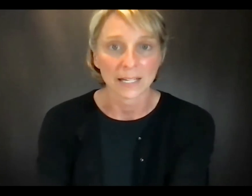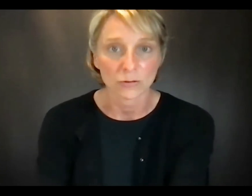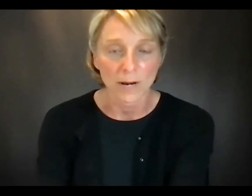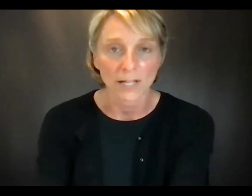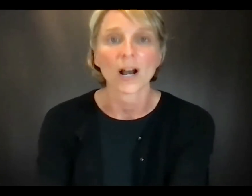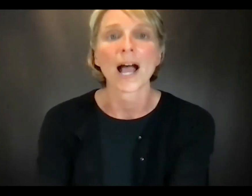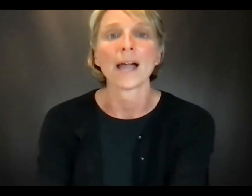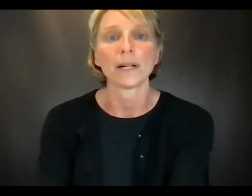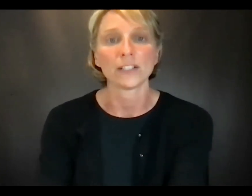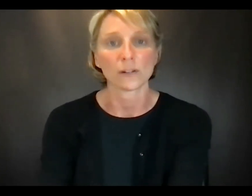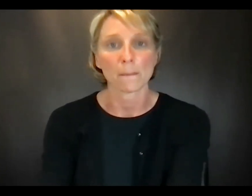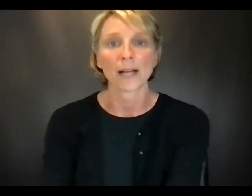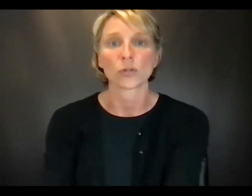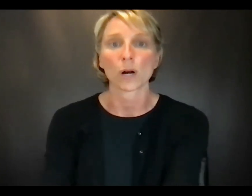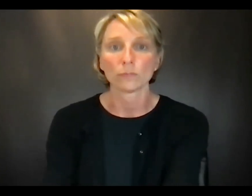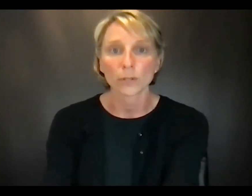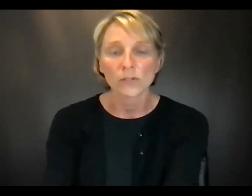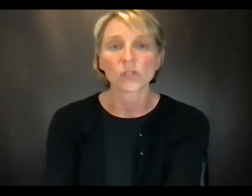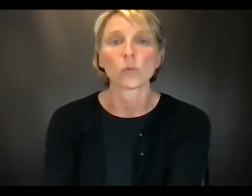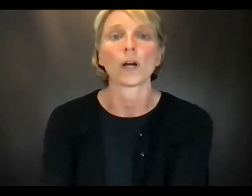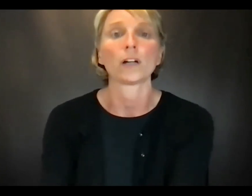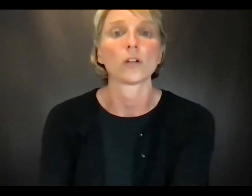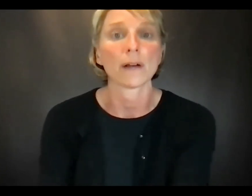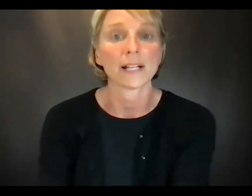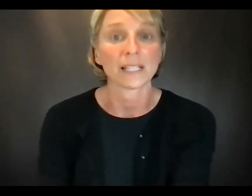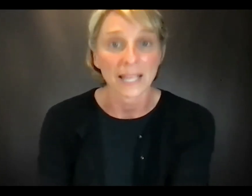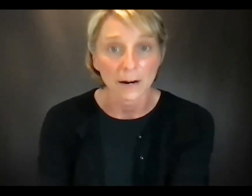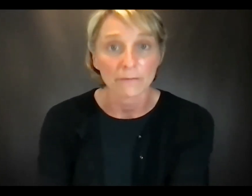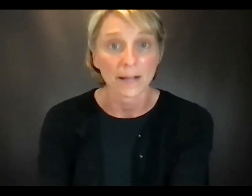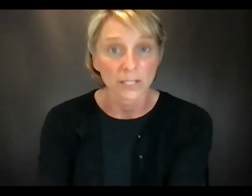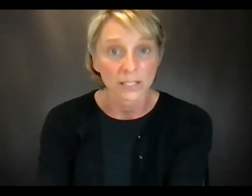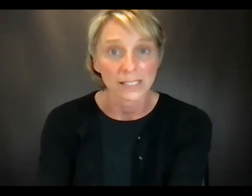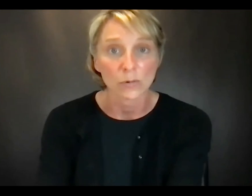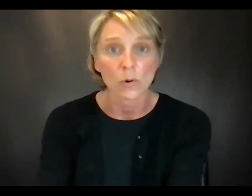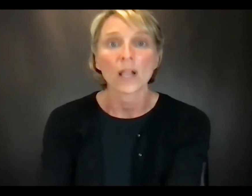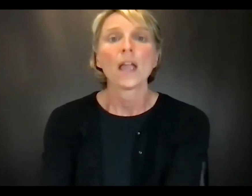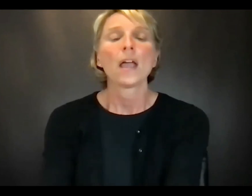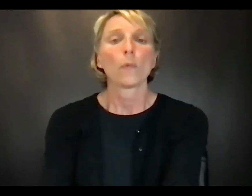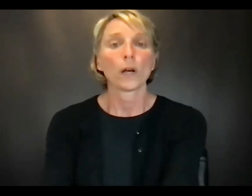Director I wanted to go back to our roots, to where Laurent Clerc founded the school where we